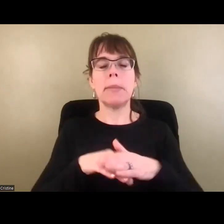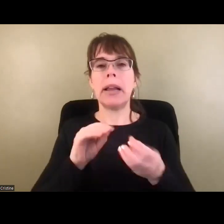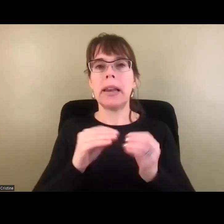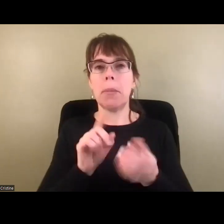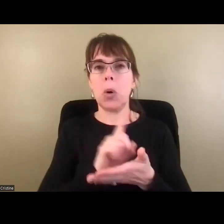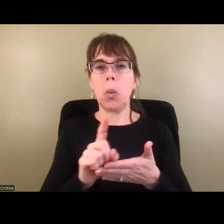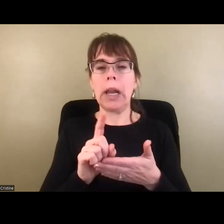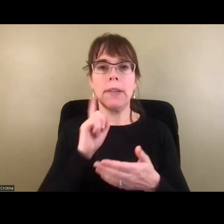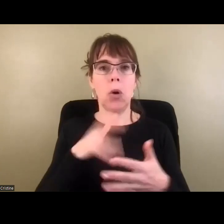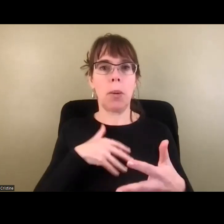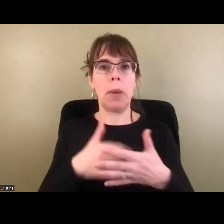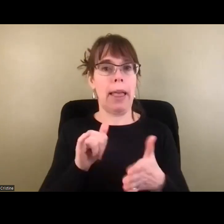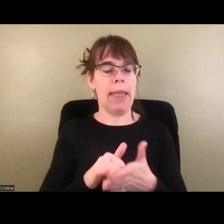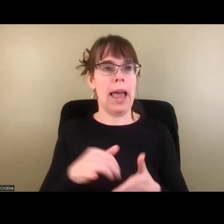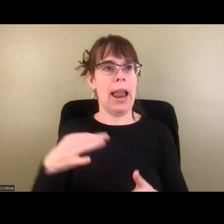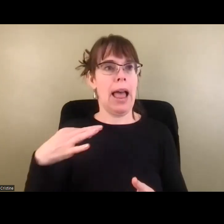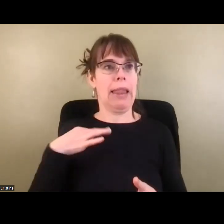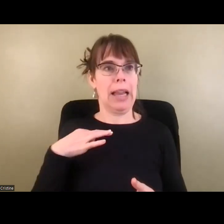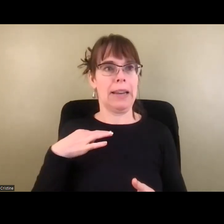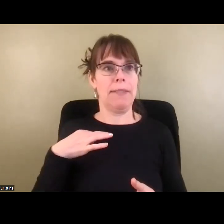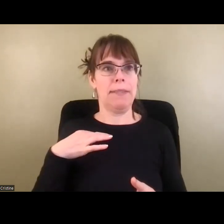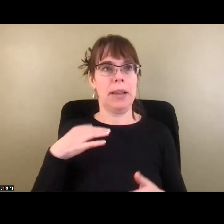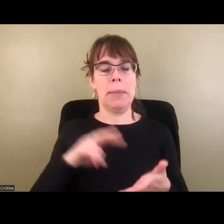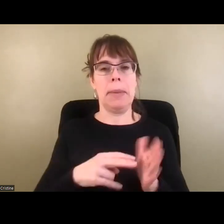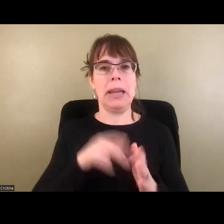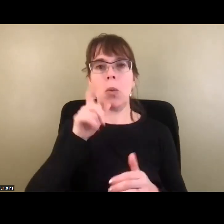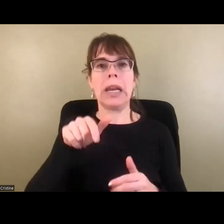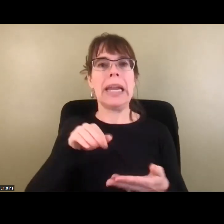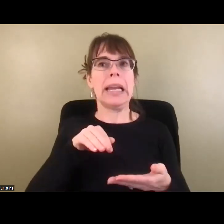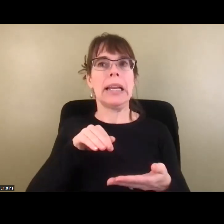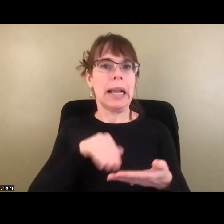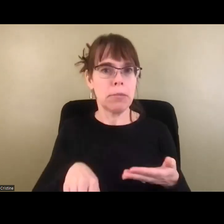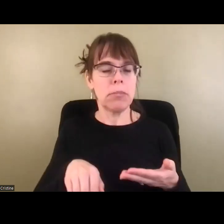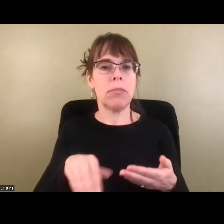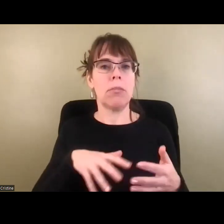that an elective, not meeting an exemption, abortion procedure can legally be performed?'